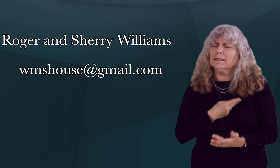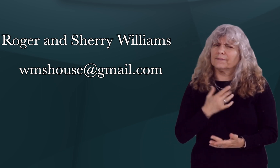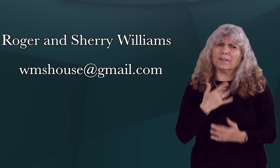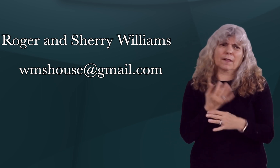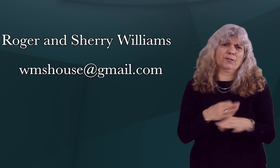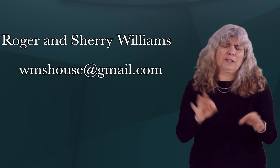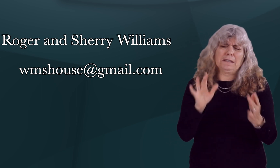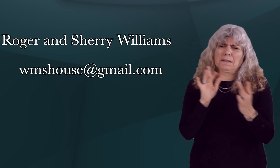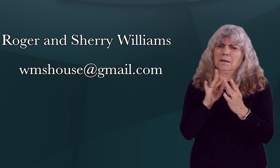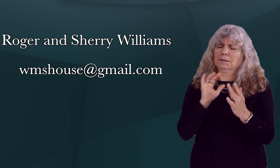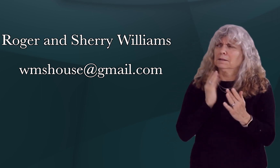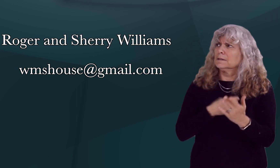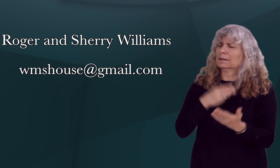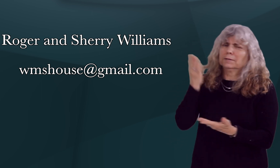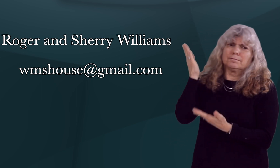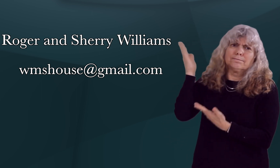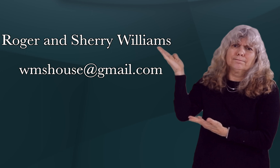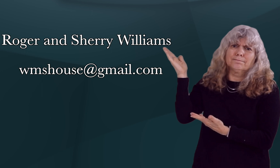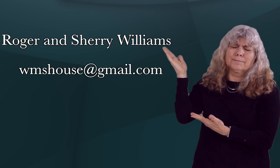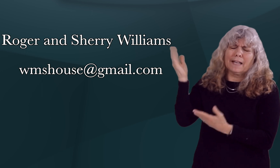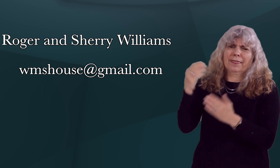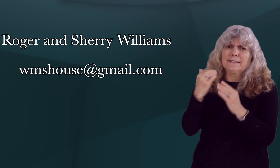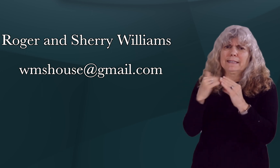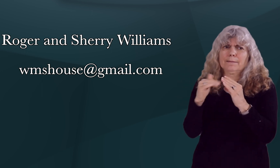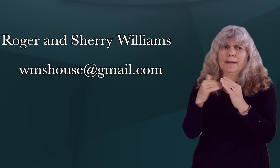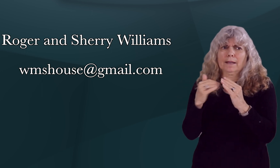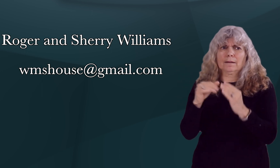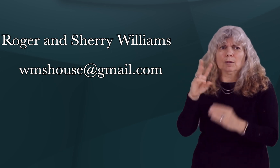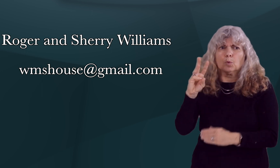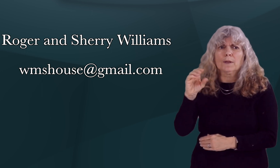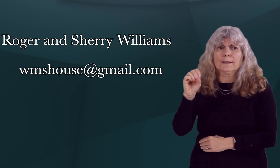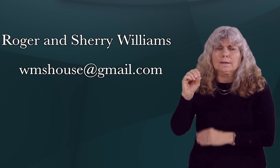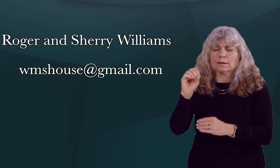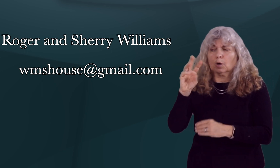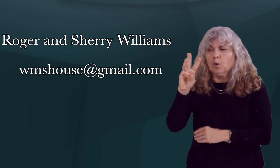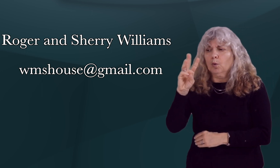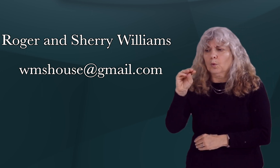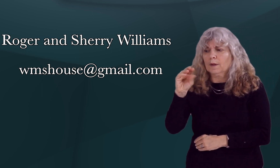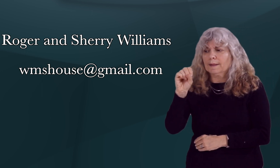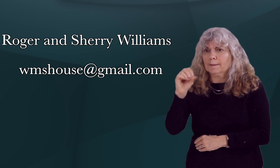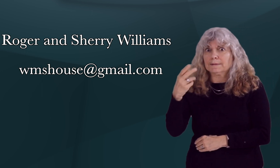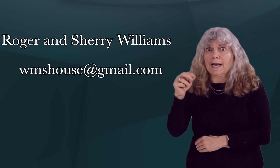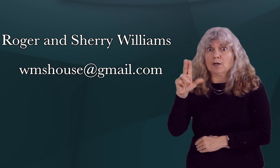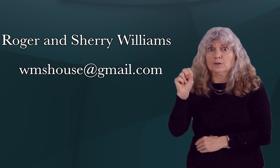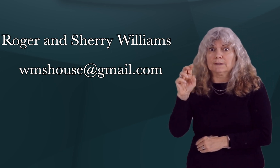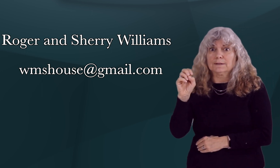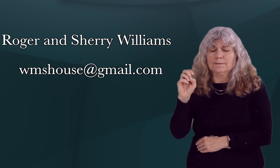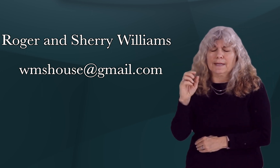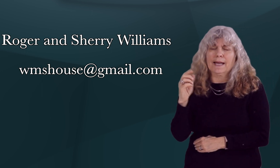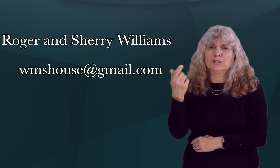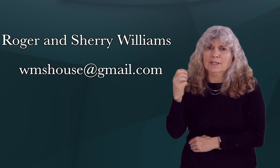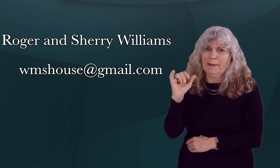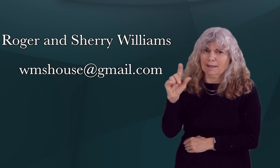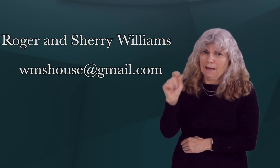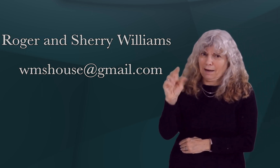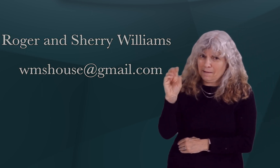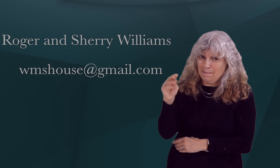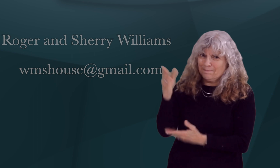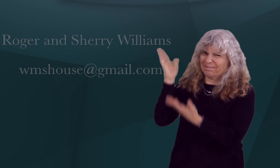feel free to contact us at our email address here: wmshouse@gmail.com.